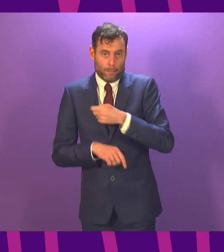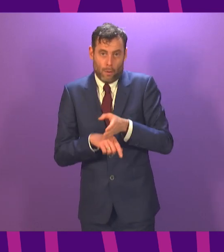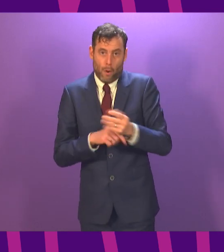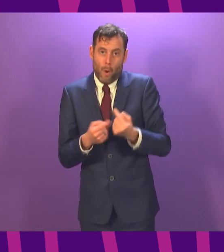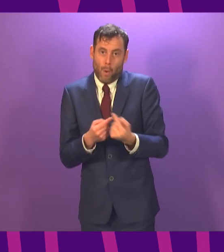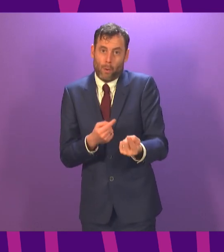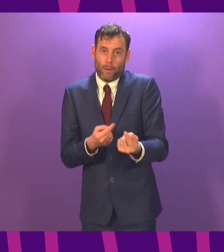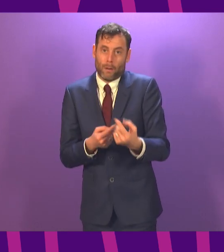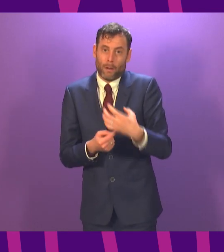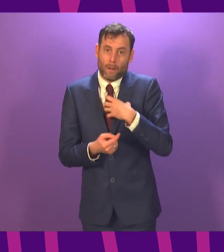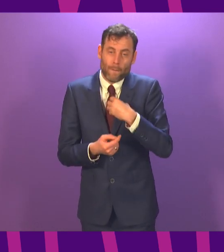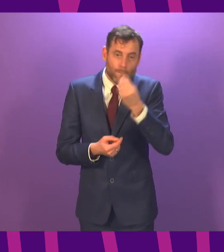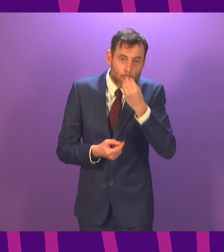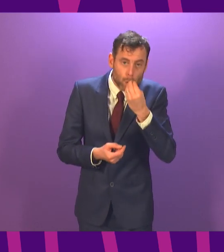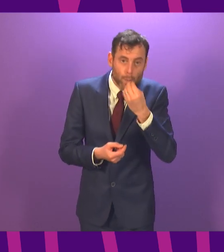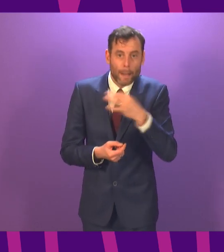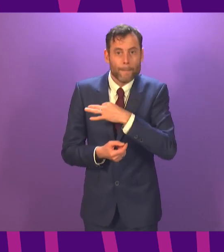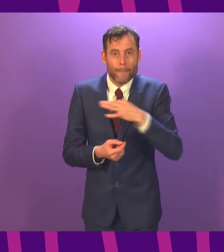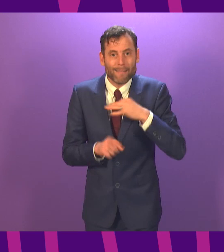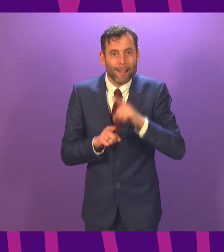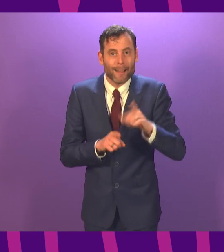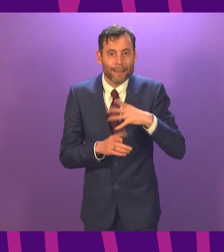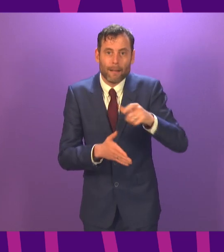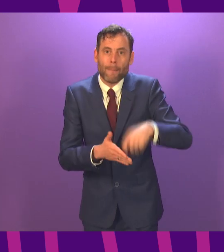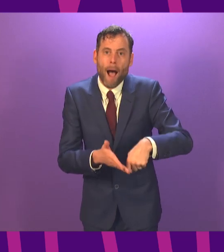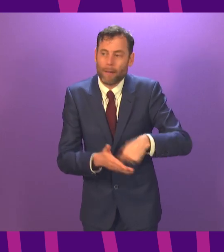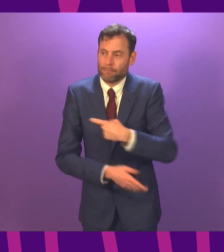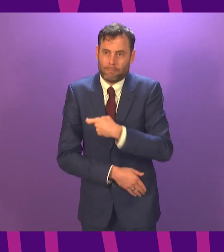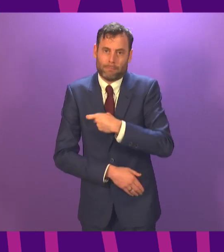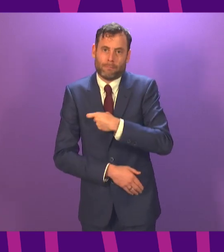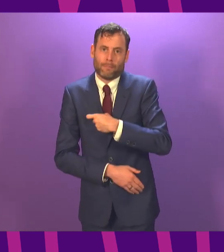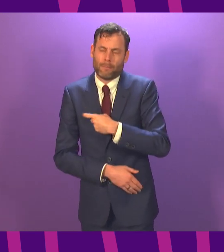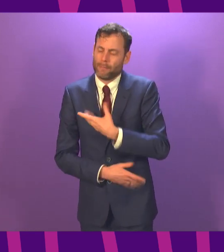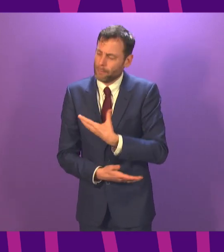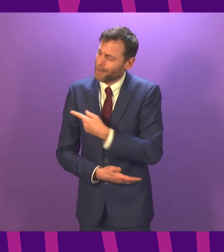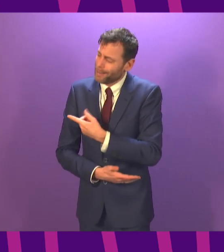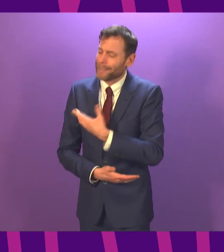care, because they are fearful of breaking guidance. Will the First Minister give me